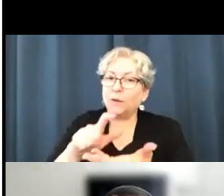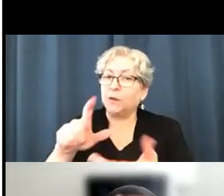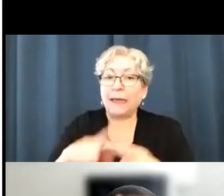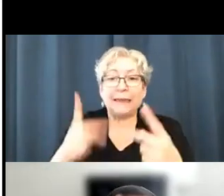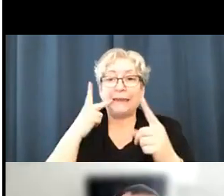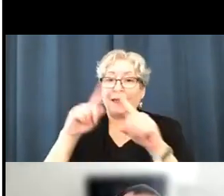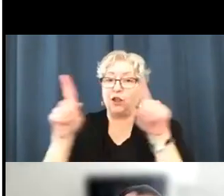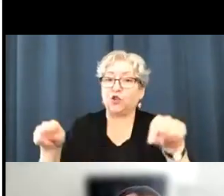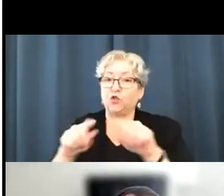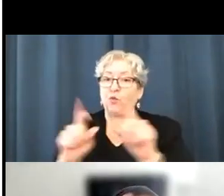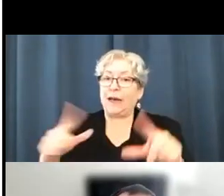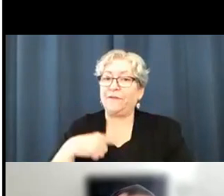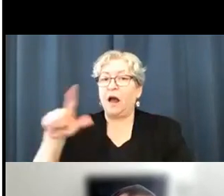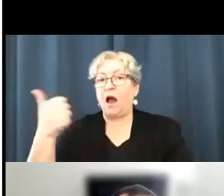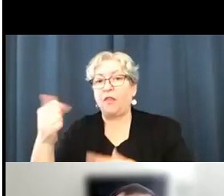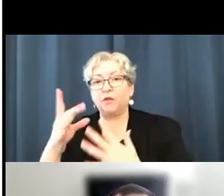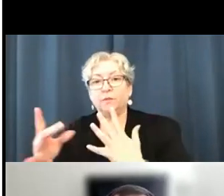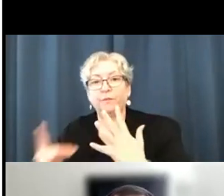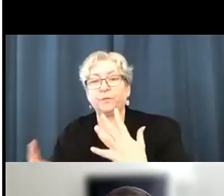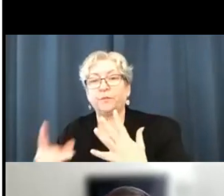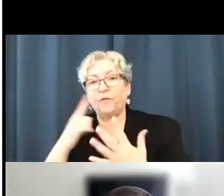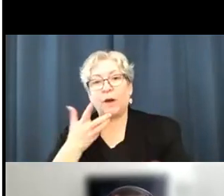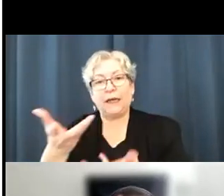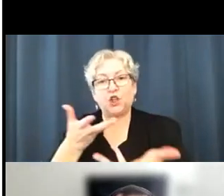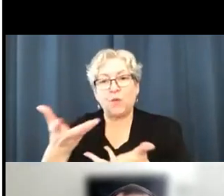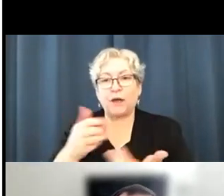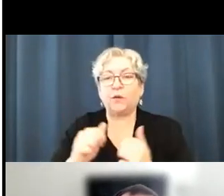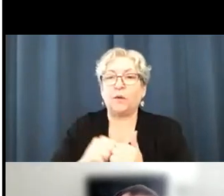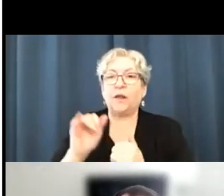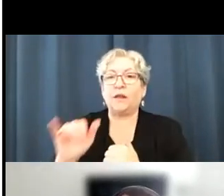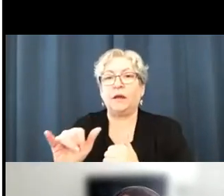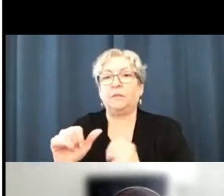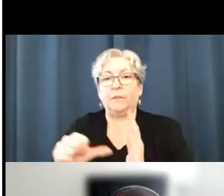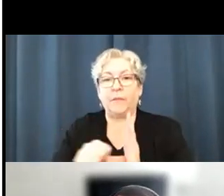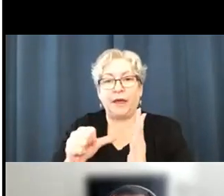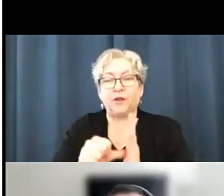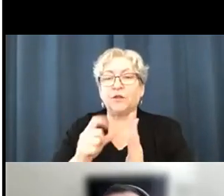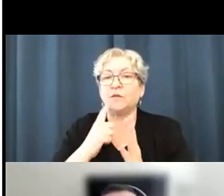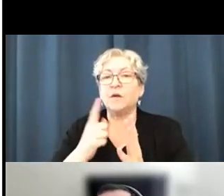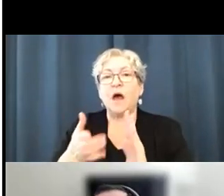need to have an alternative method of interacting with a page. And so, the operable principle says that you need to make sure